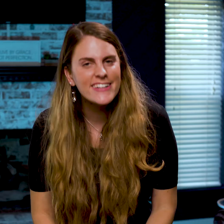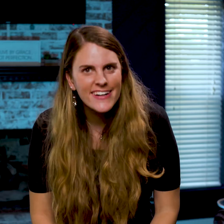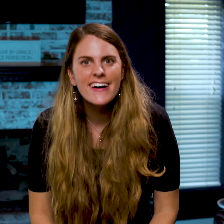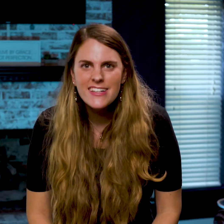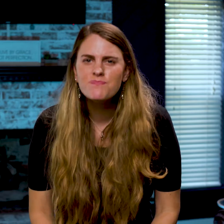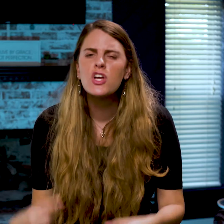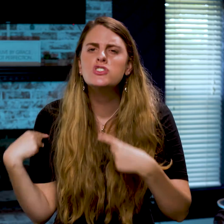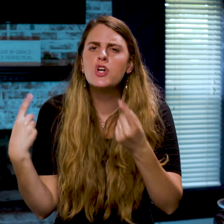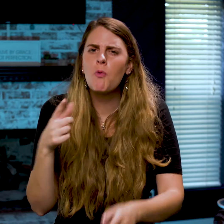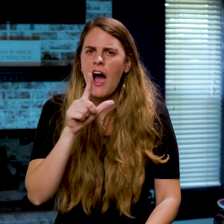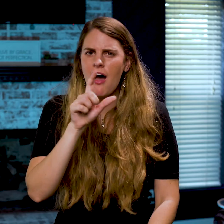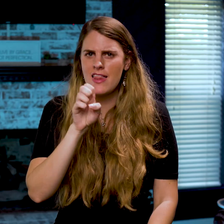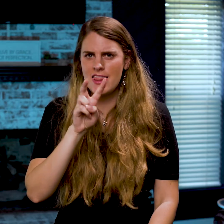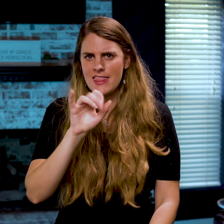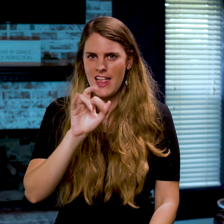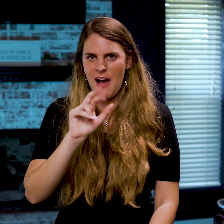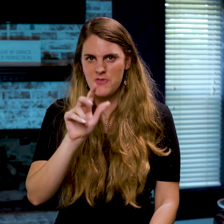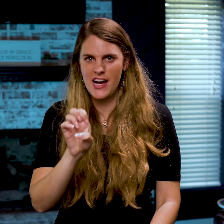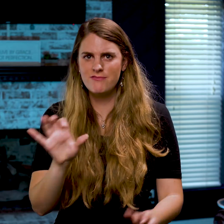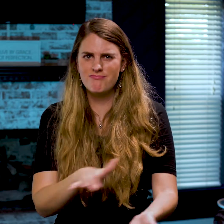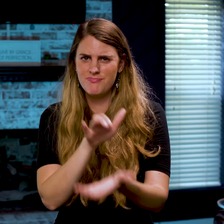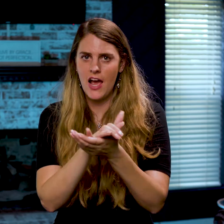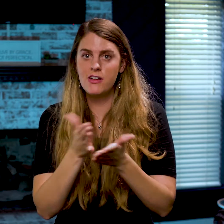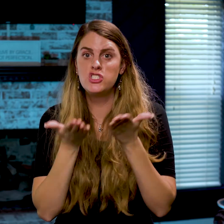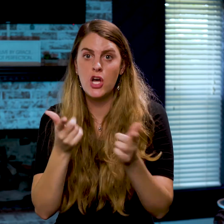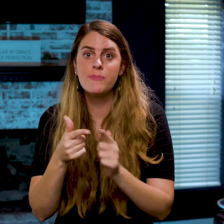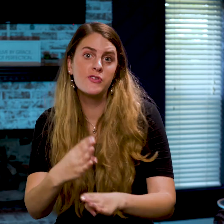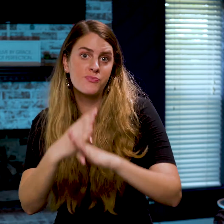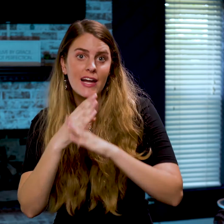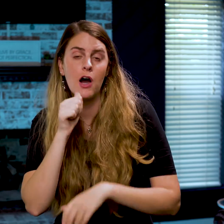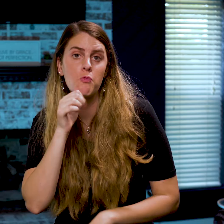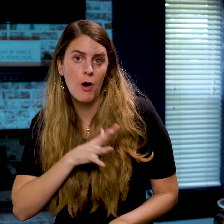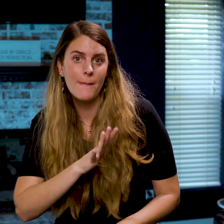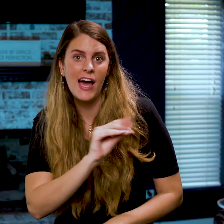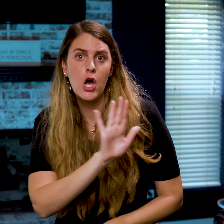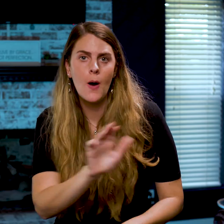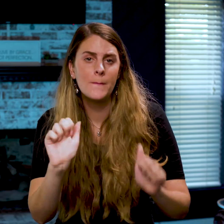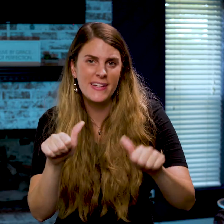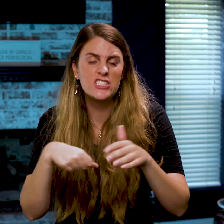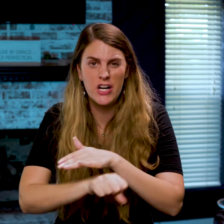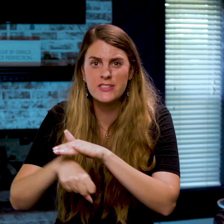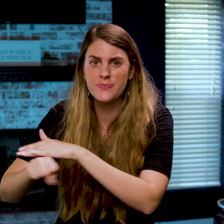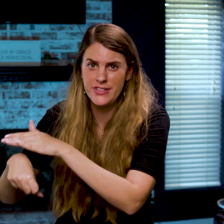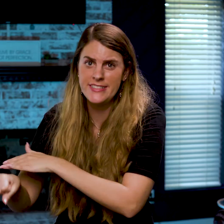While Levirate marriage served to protect a woman and her potential offspring,